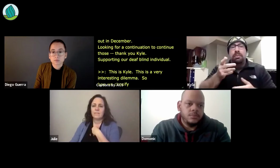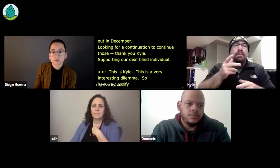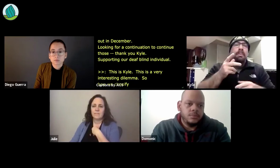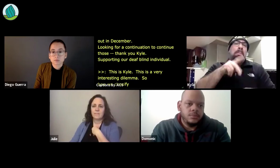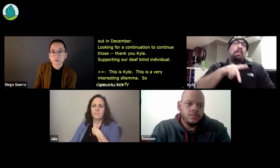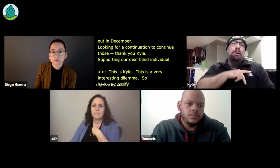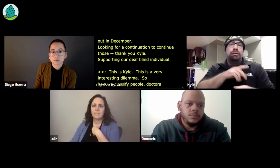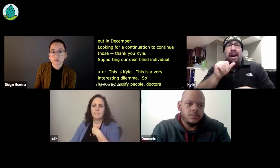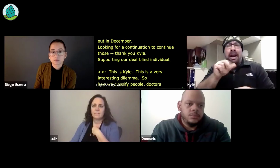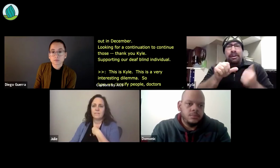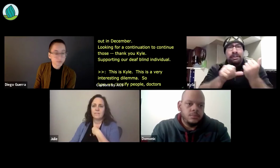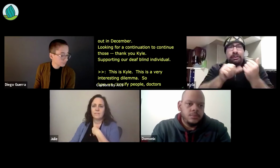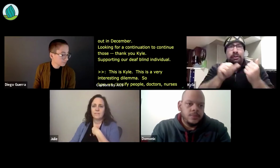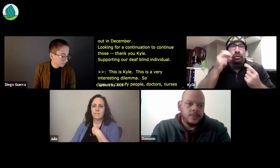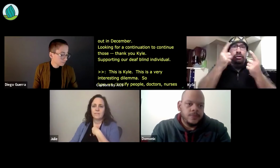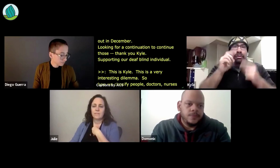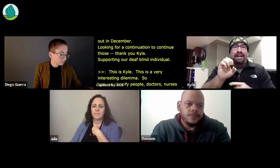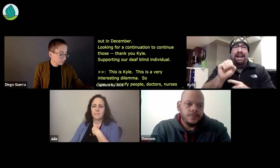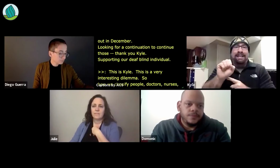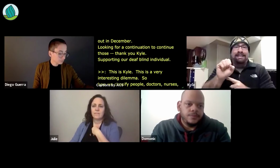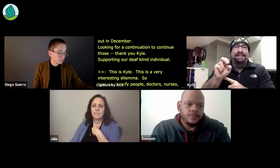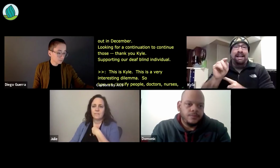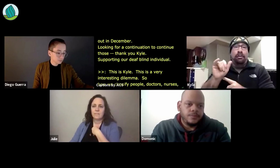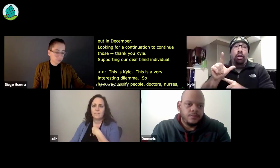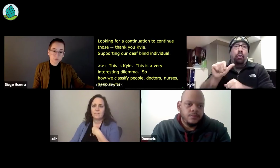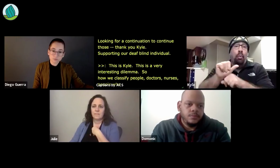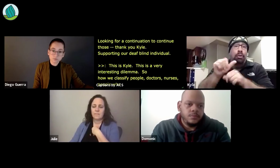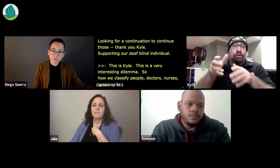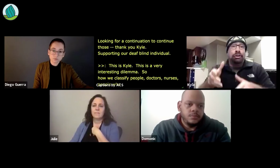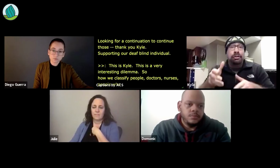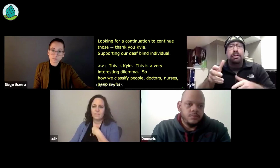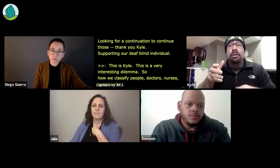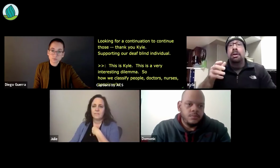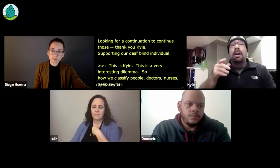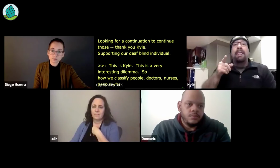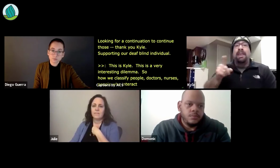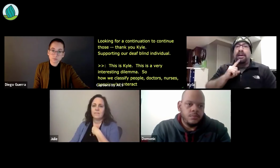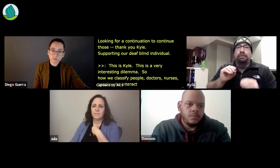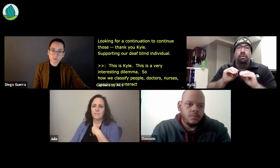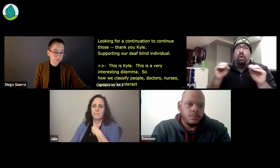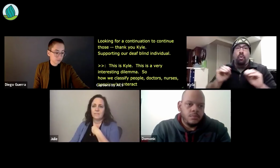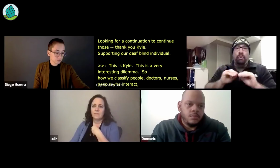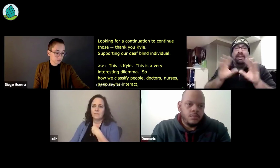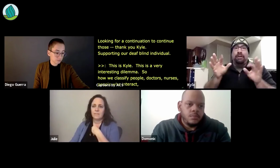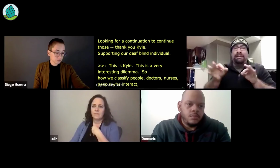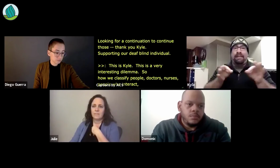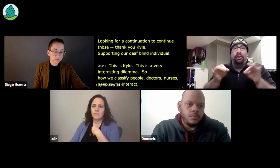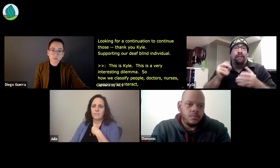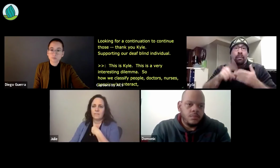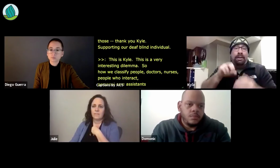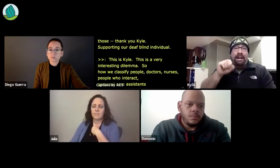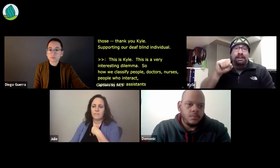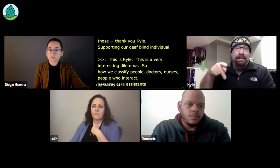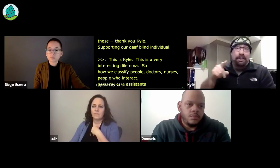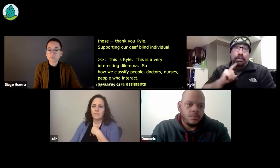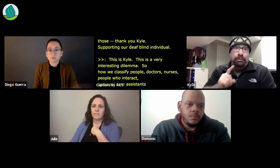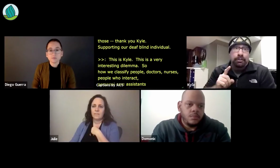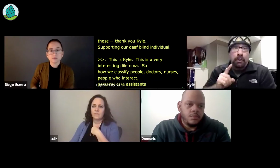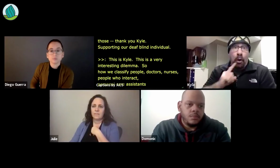assistants-- are considered essential workers. There is no clear definition of what an SSP is. Are they nonessential?